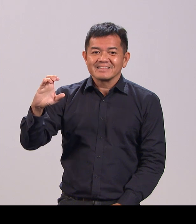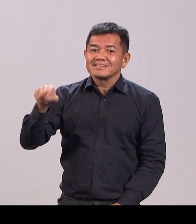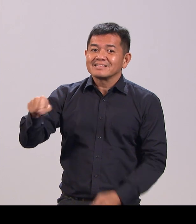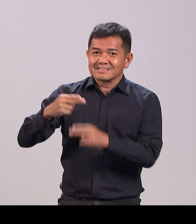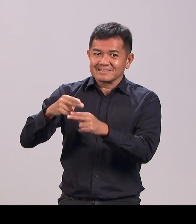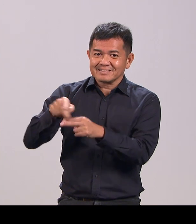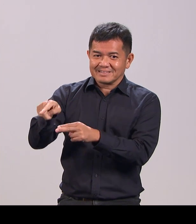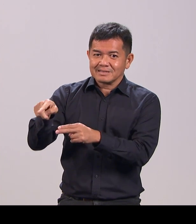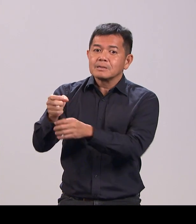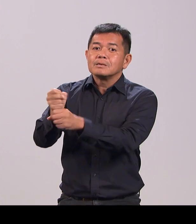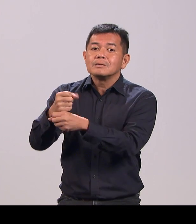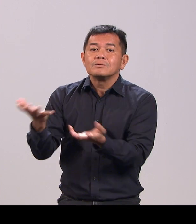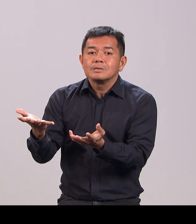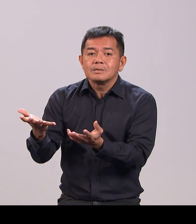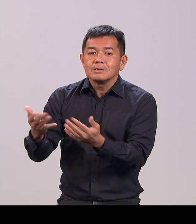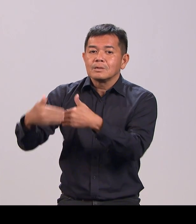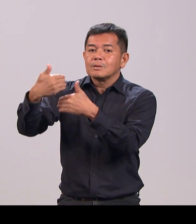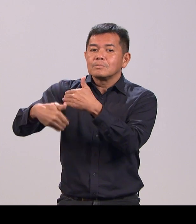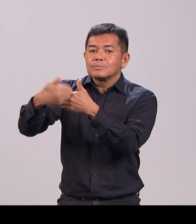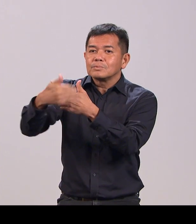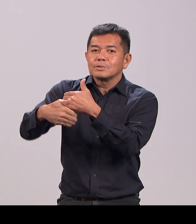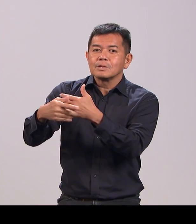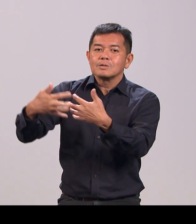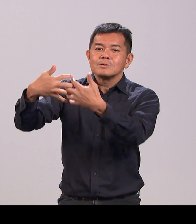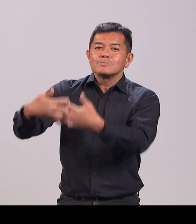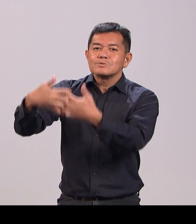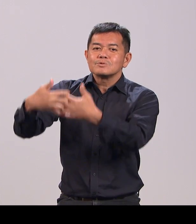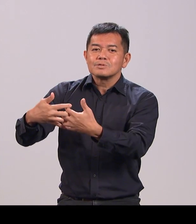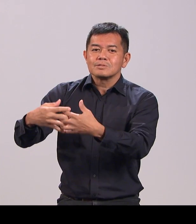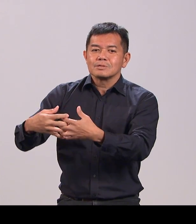The Rotimatic is the world’s first automatic Chapati and Roti maker.